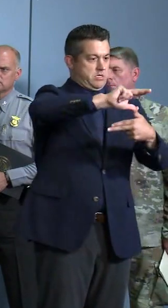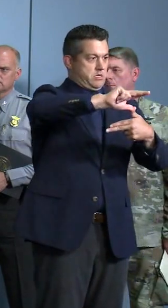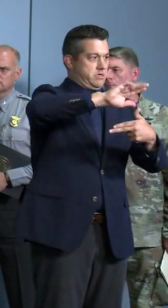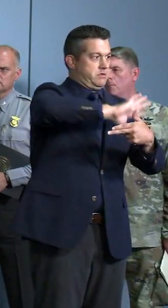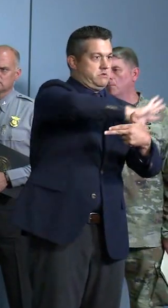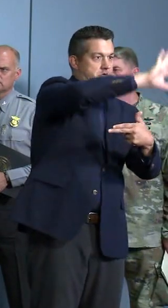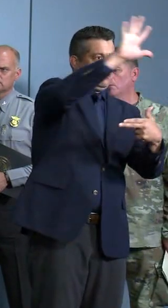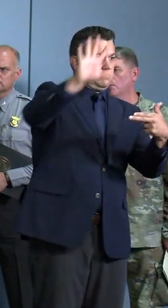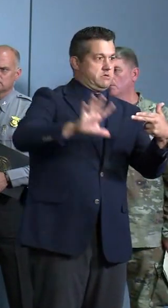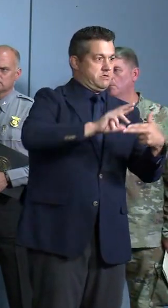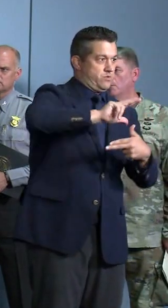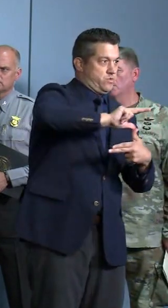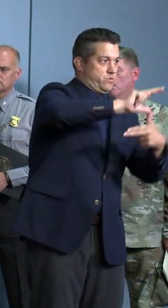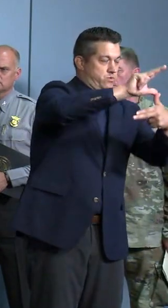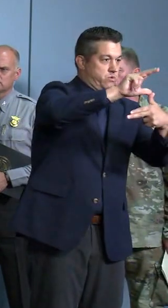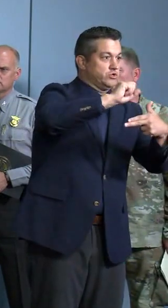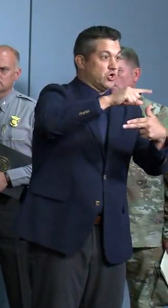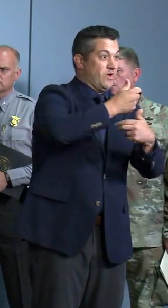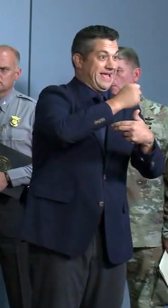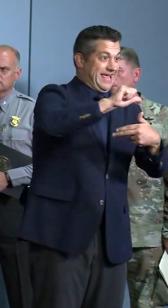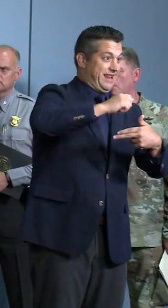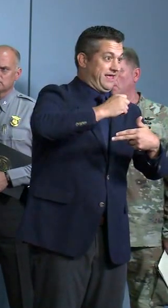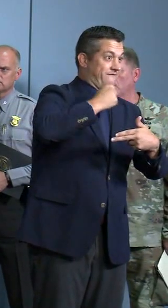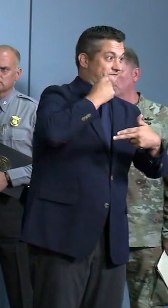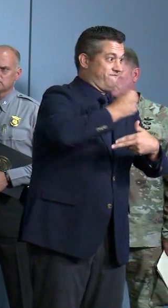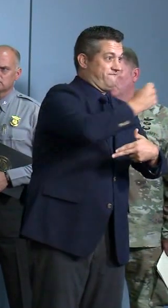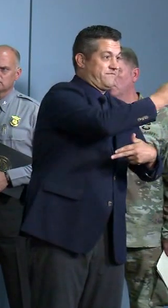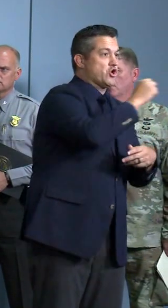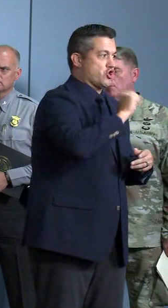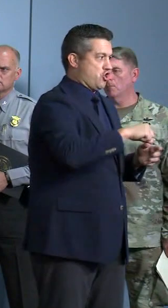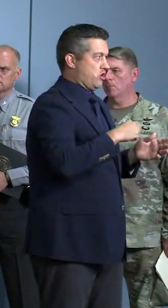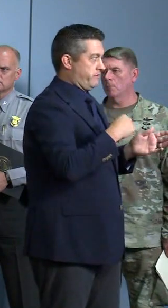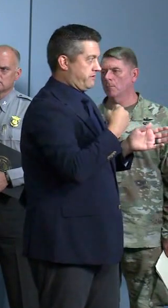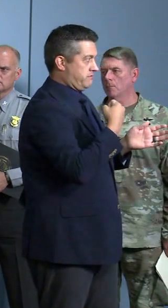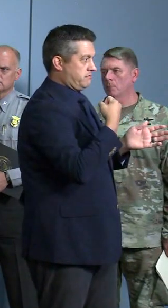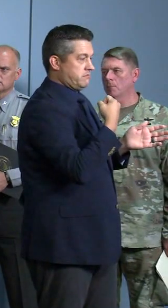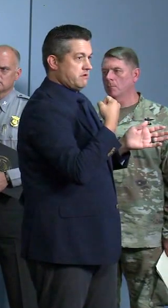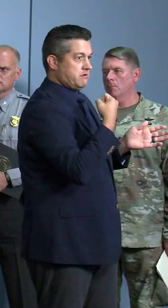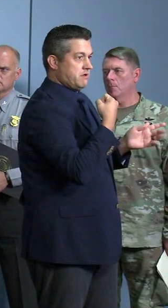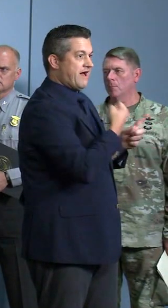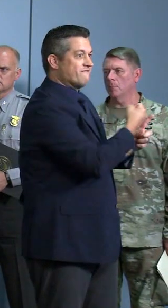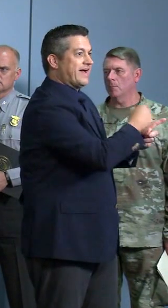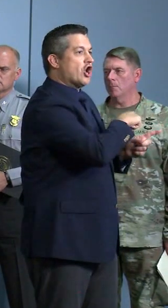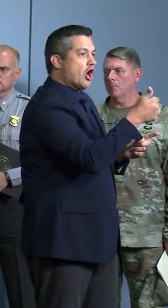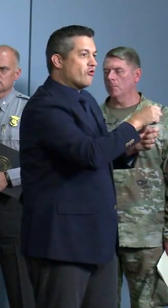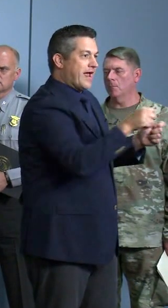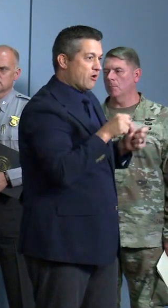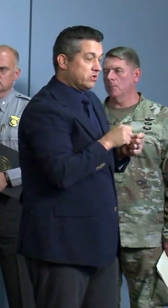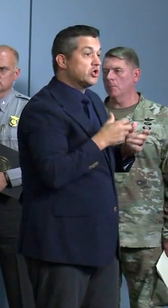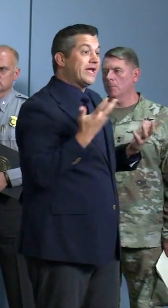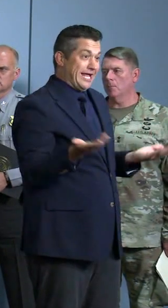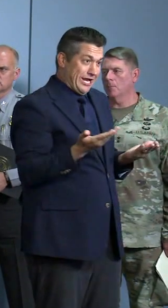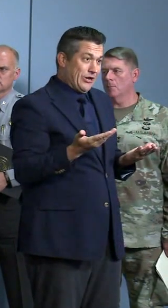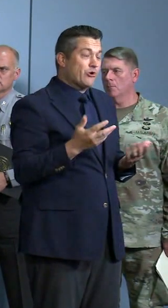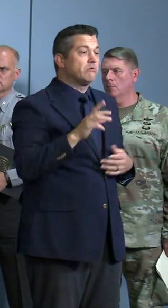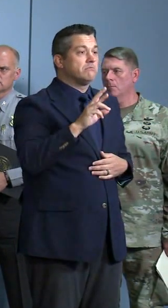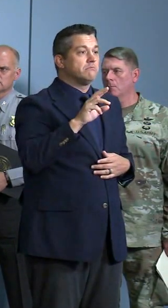still feel it effects way